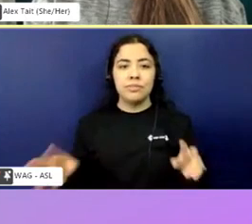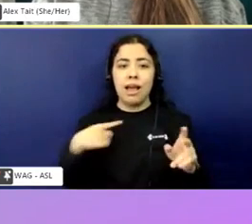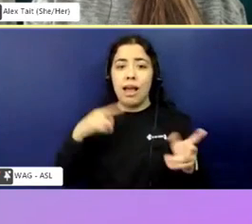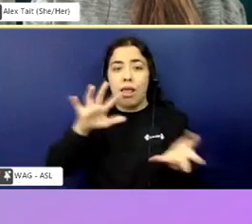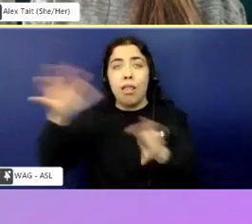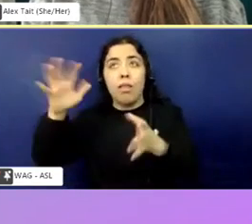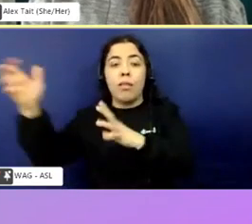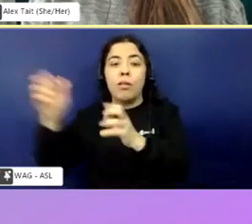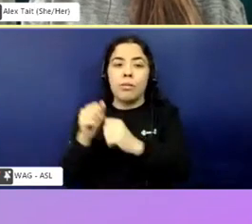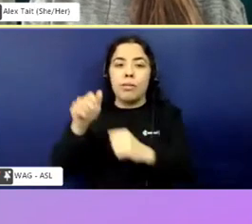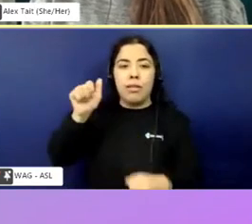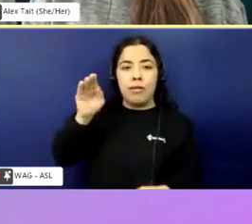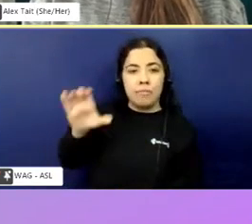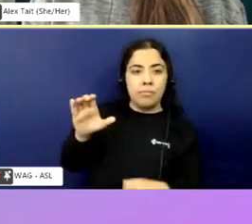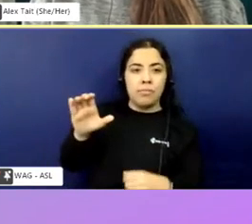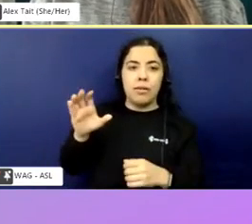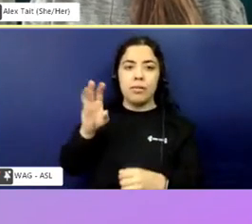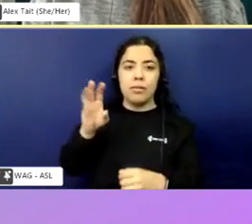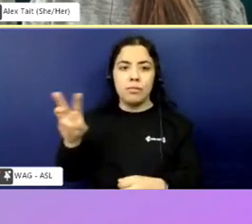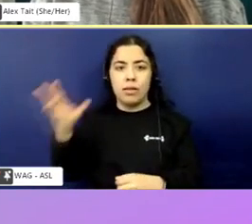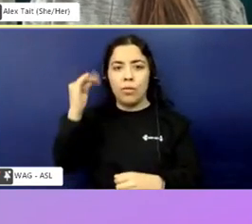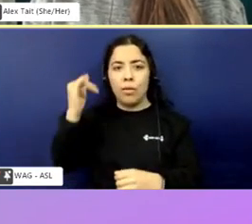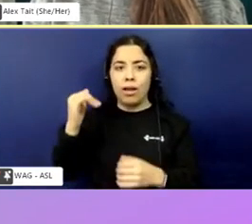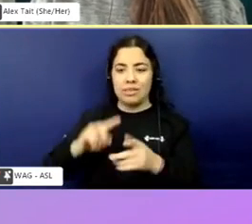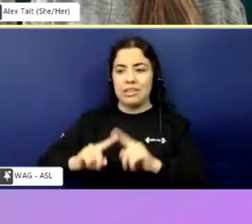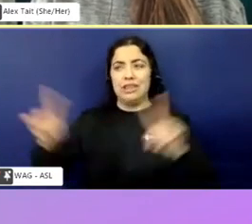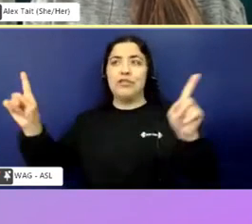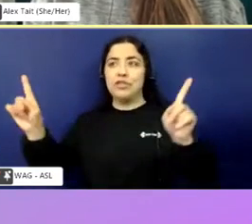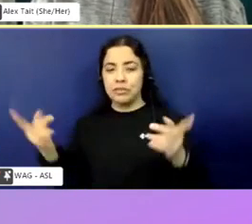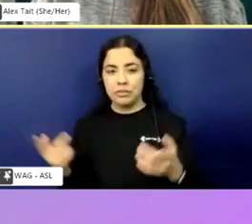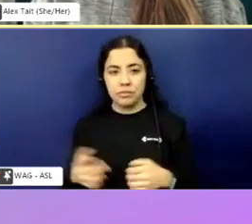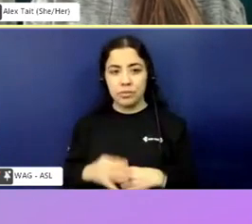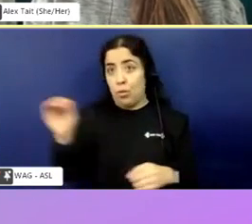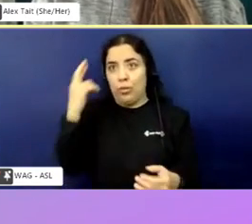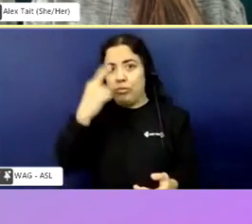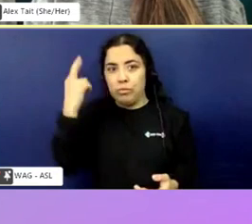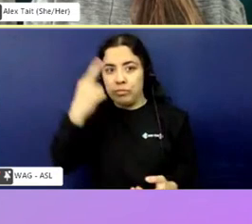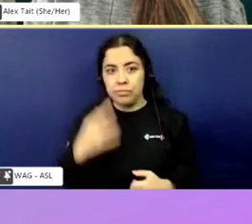Peerk I'm always getting messed up on outfit sites because they seem to be different for the